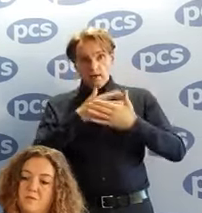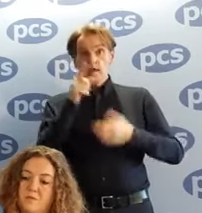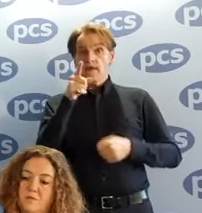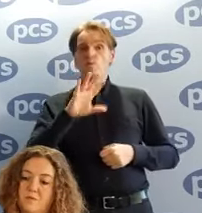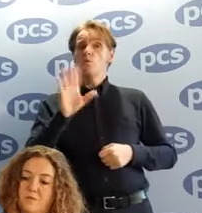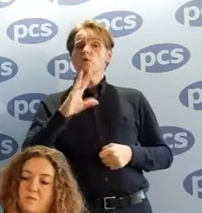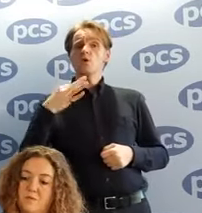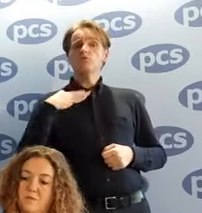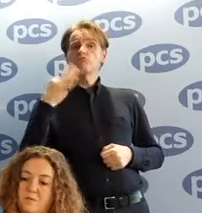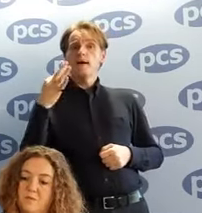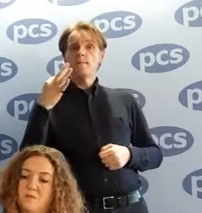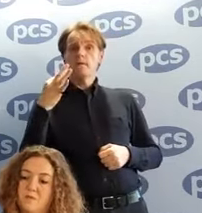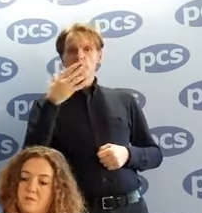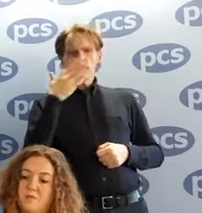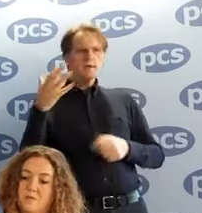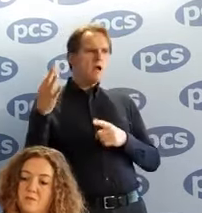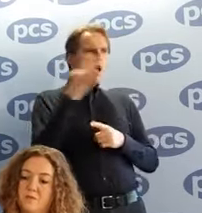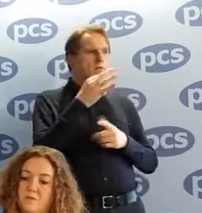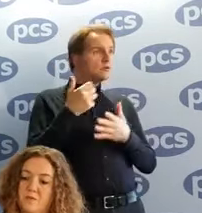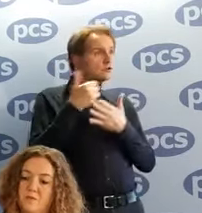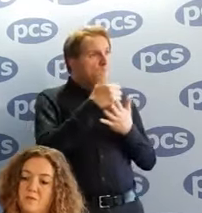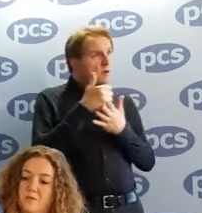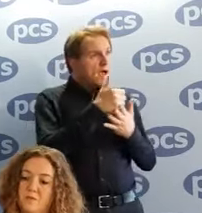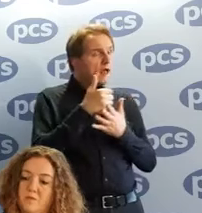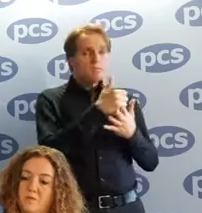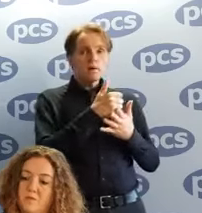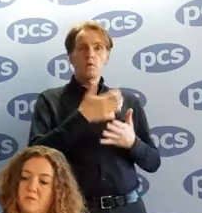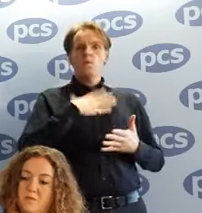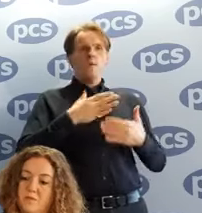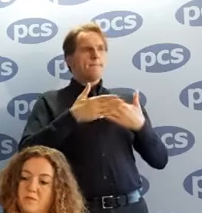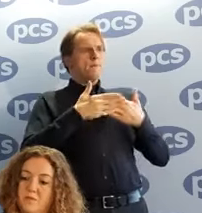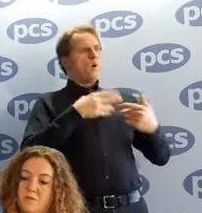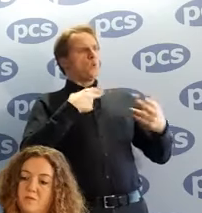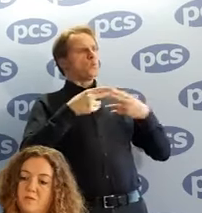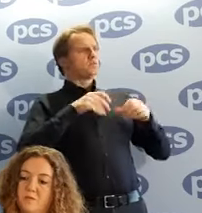know - offer to help. We just want people to just do everything they can in the